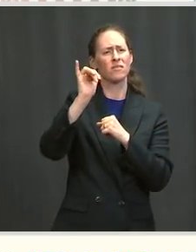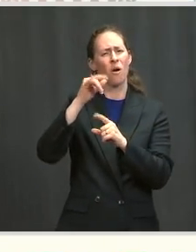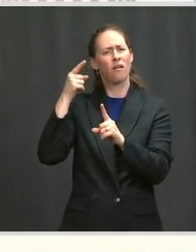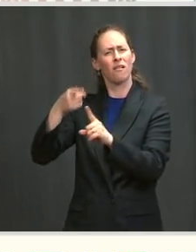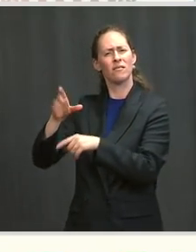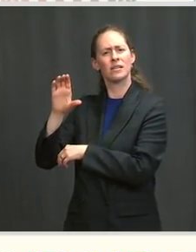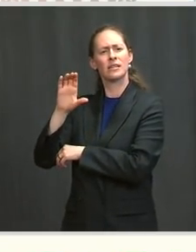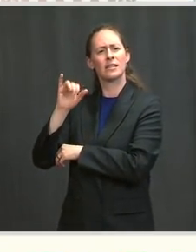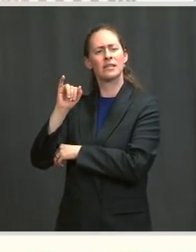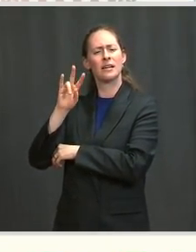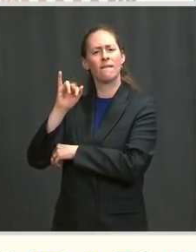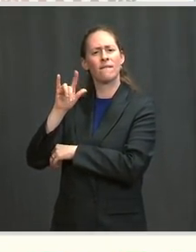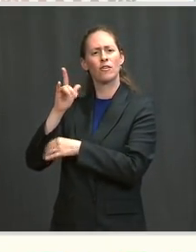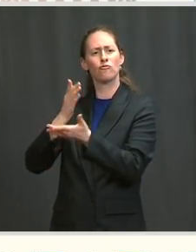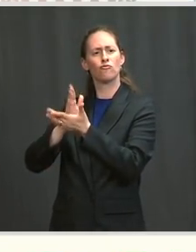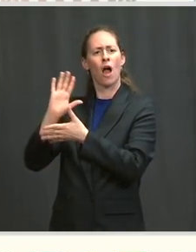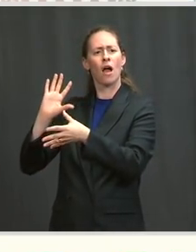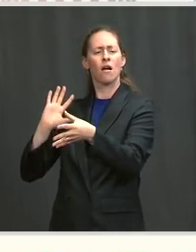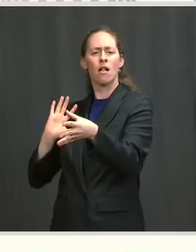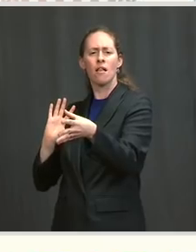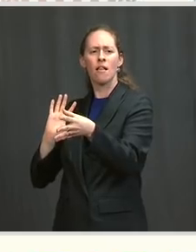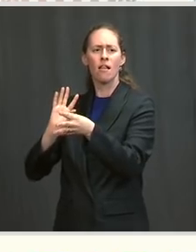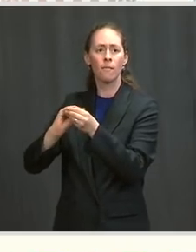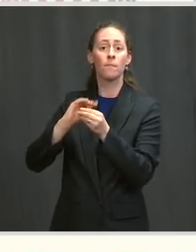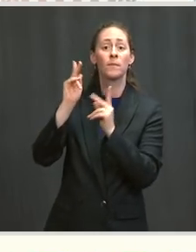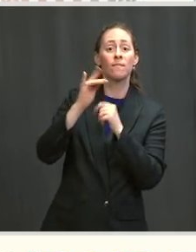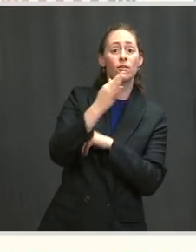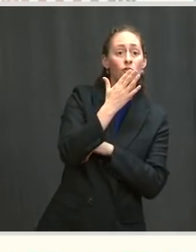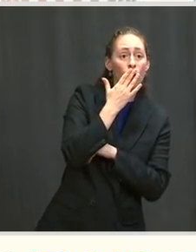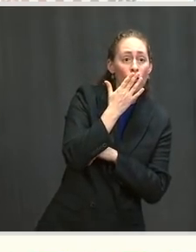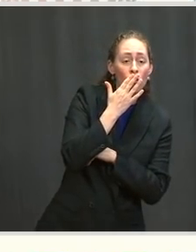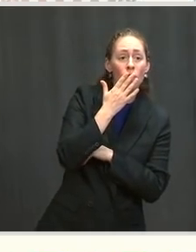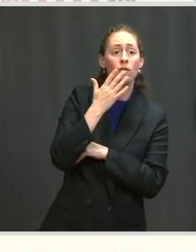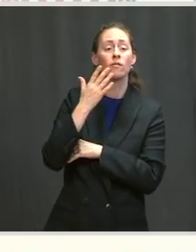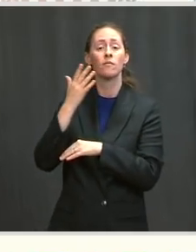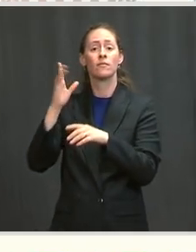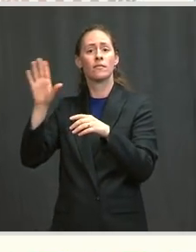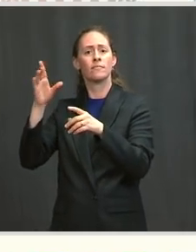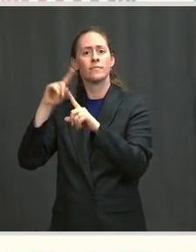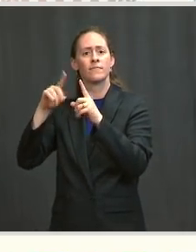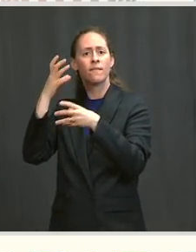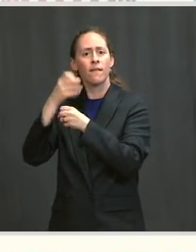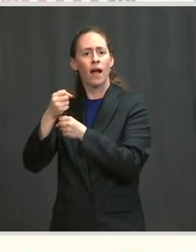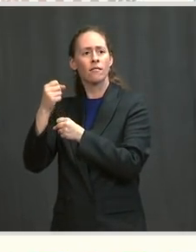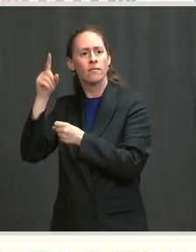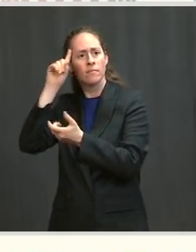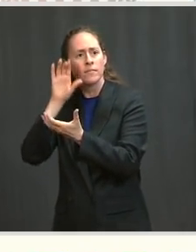people of color, people with disabilities, women -- in public accommodations, like doctors' offices, parks, and gyms.